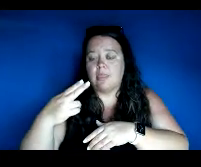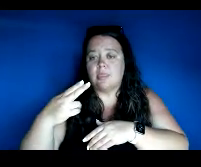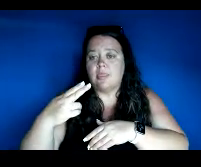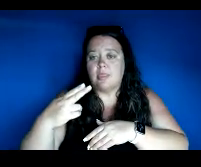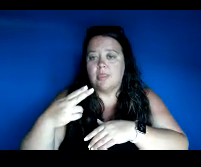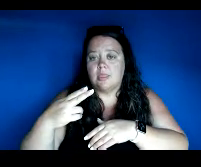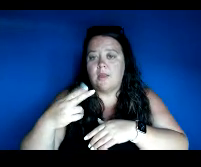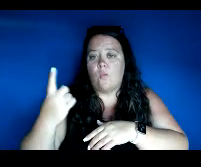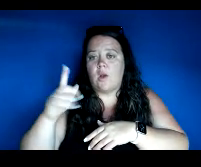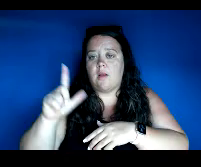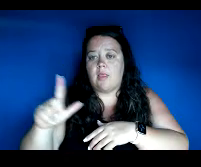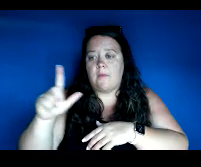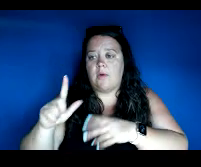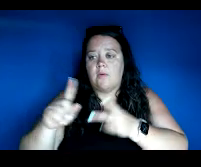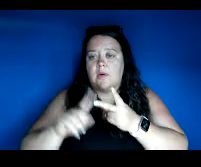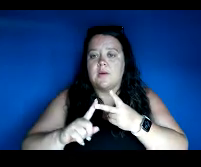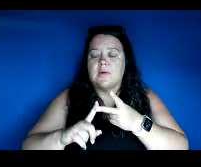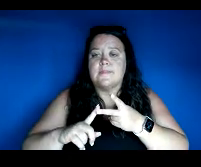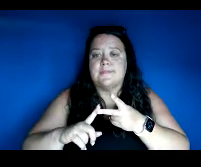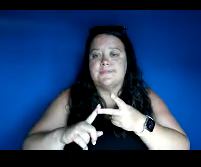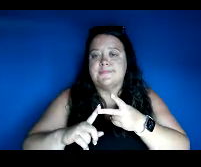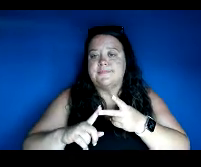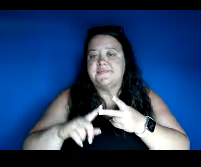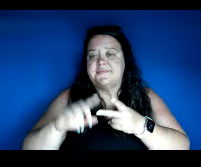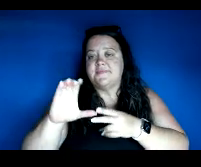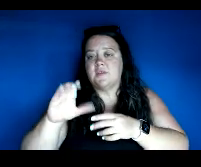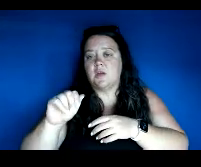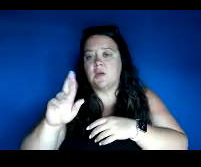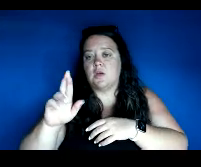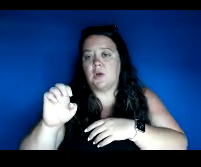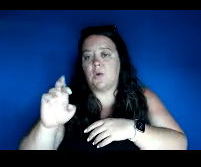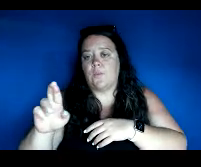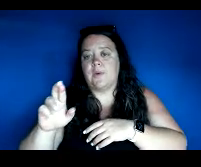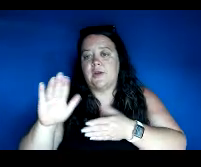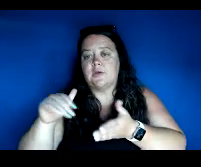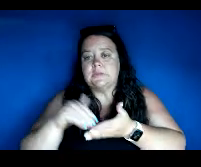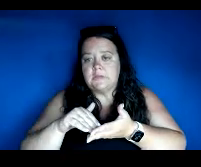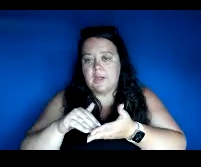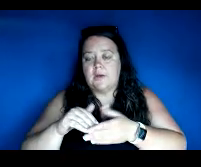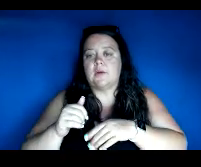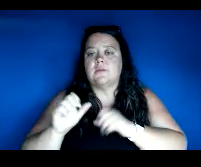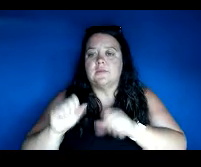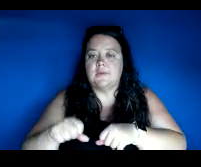where students can go in and kind of like sequester themselves, and sort of shut out some of the external stimuli.